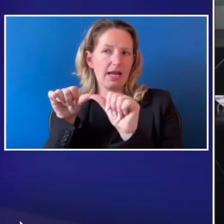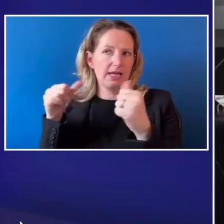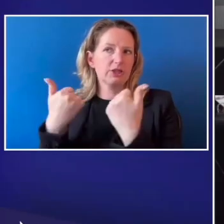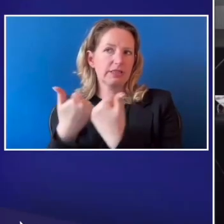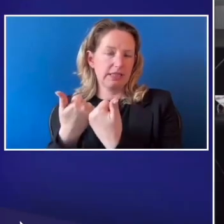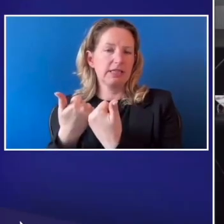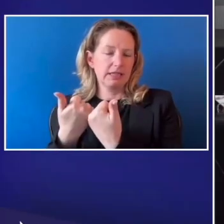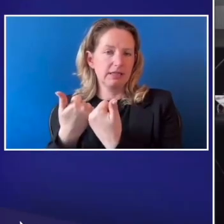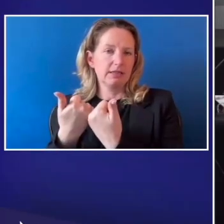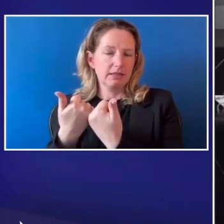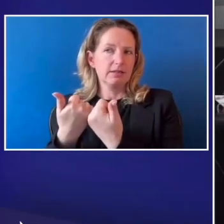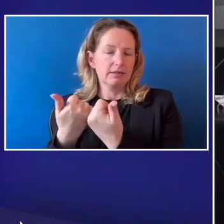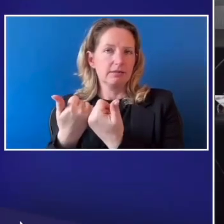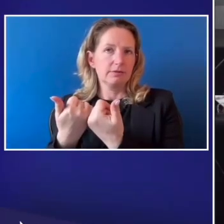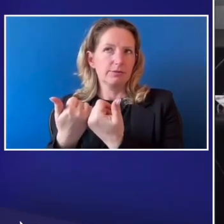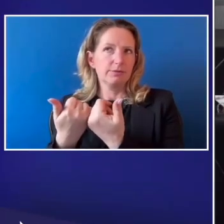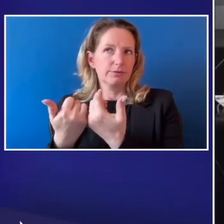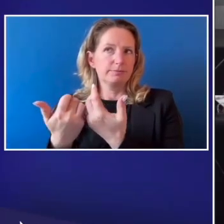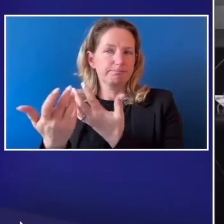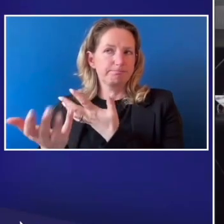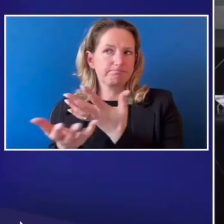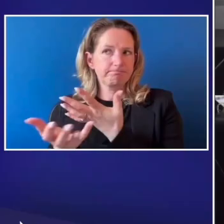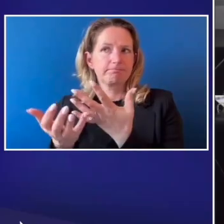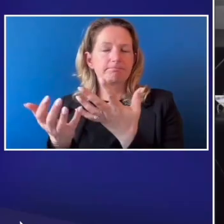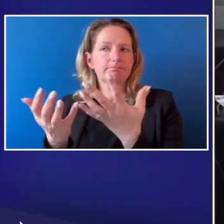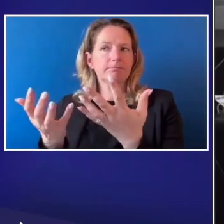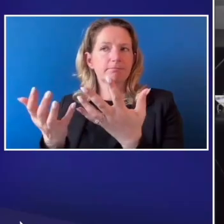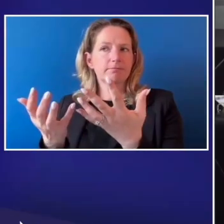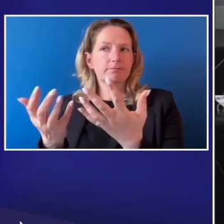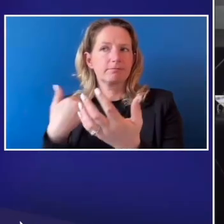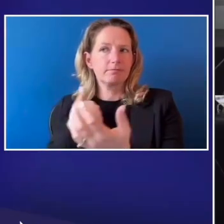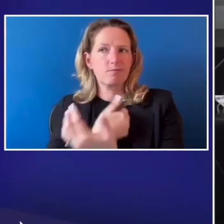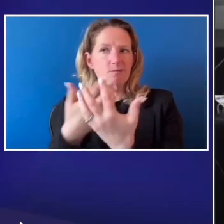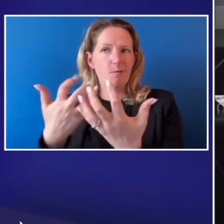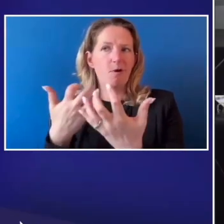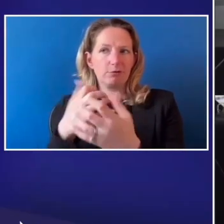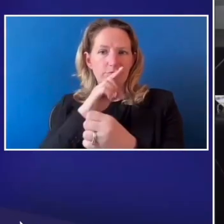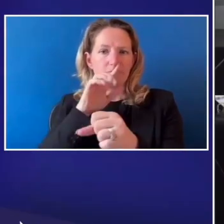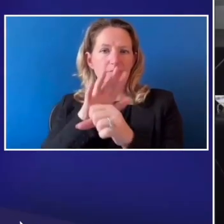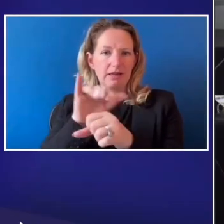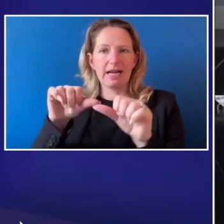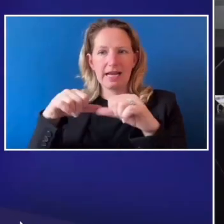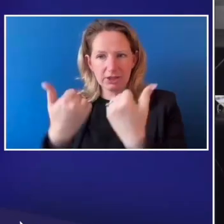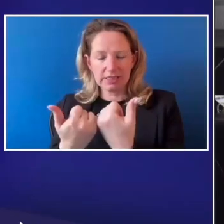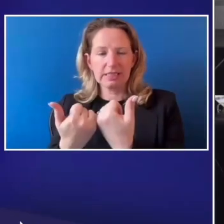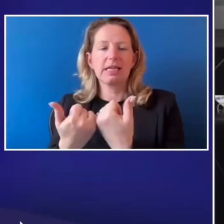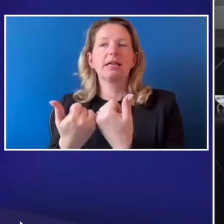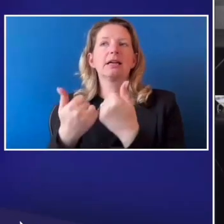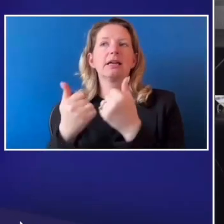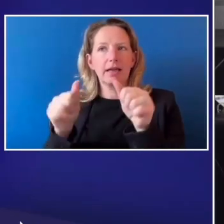Uh, we're, we're making the agency actually confirm that they are following these rules. Obviously, we can still look at them.